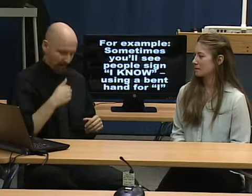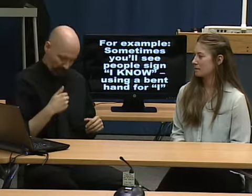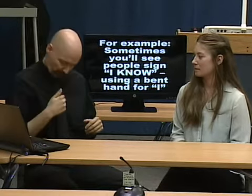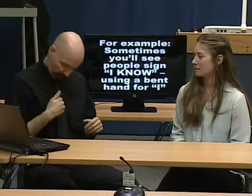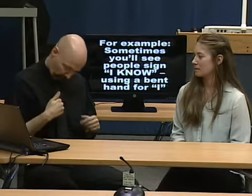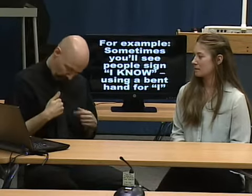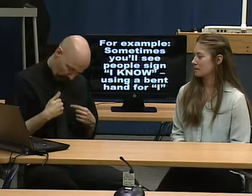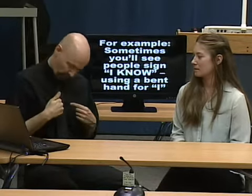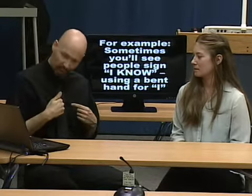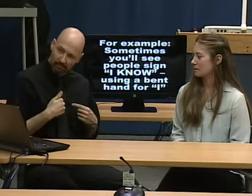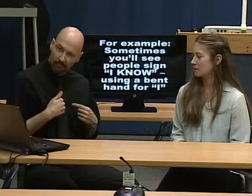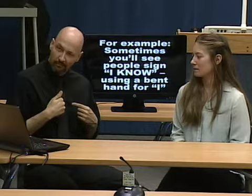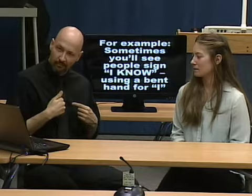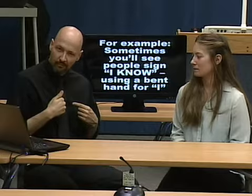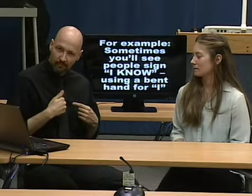Observe the handshape.